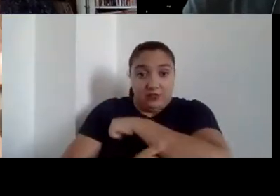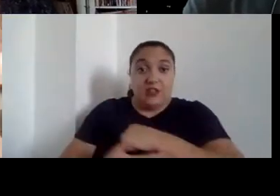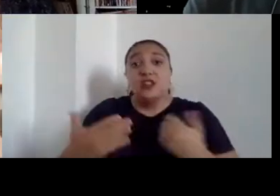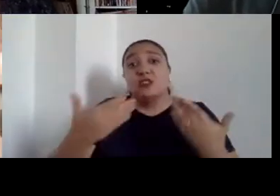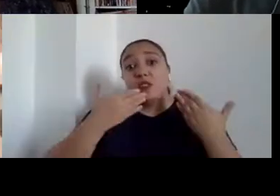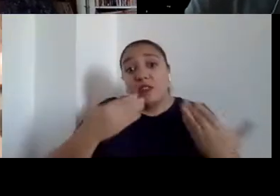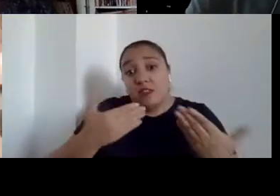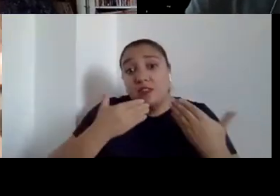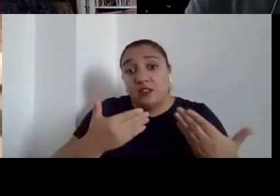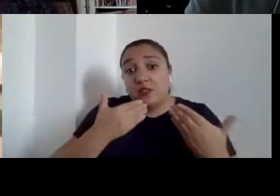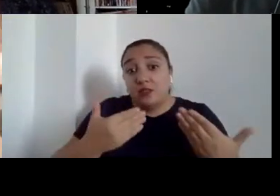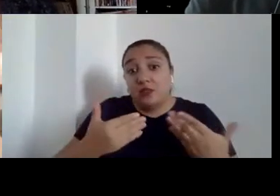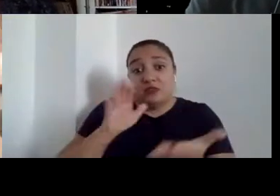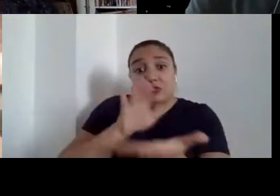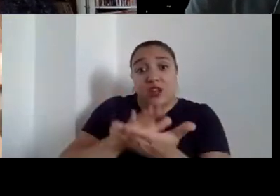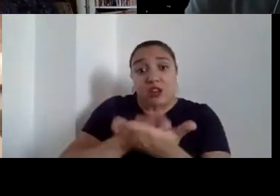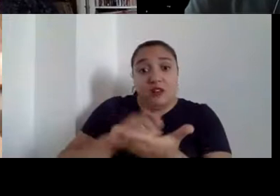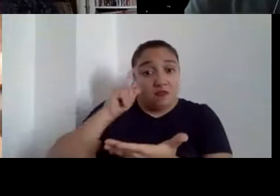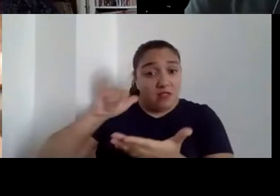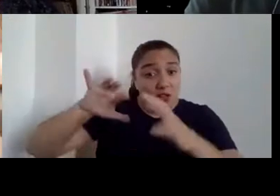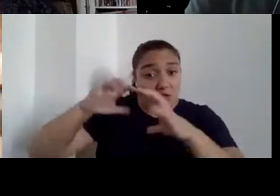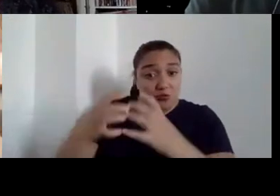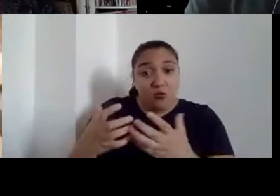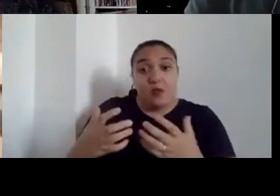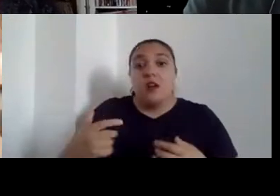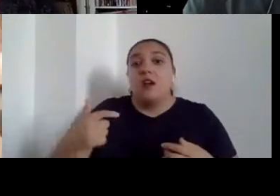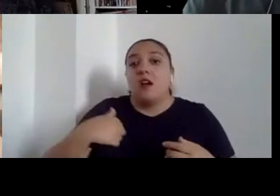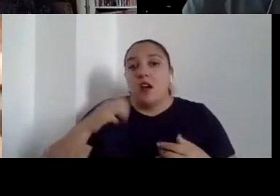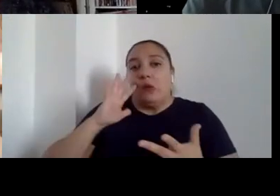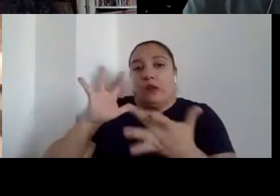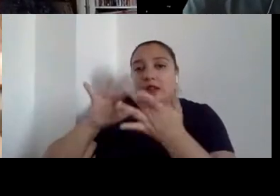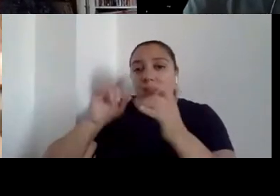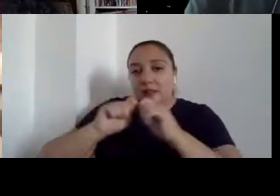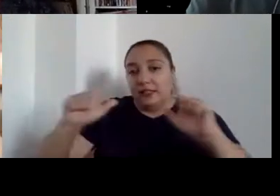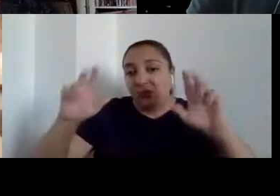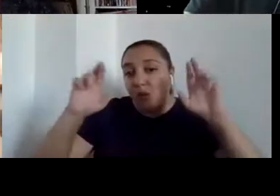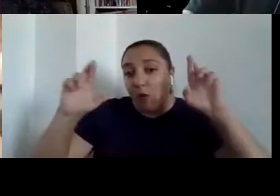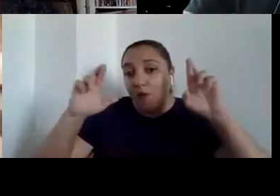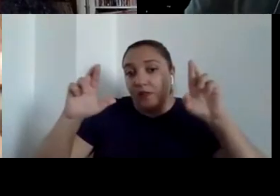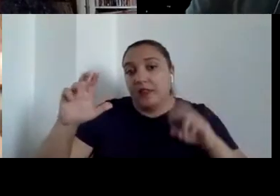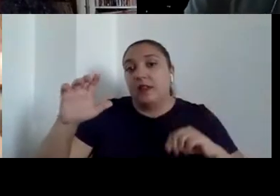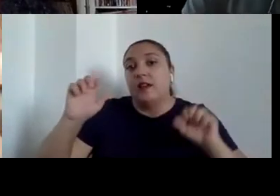it will reach the chat. >> SYDNEY SKYBETTER: Thank you so